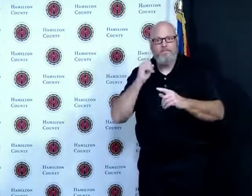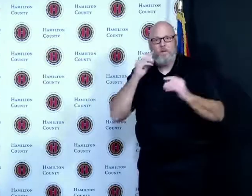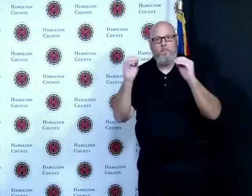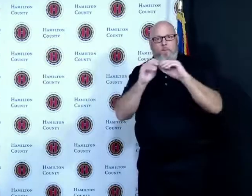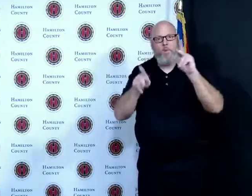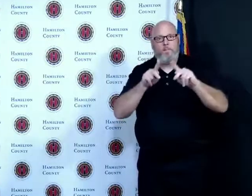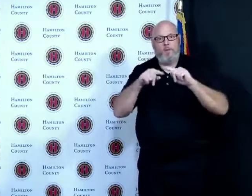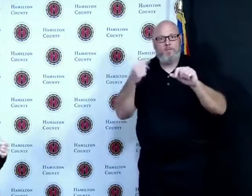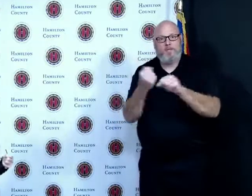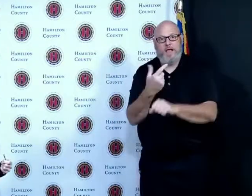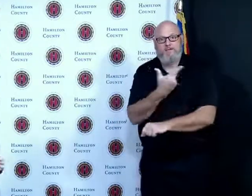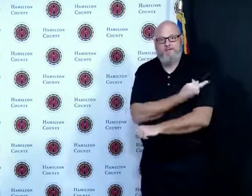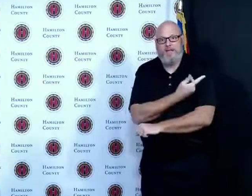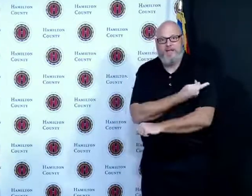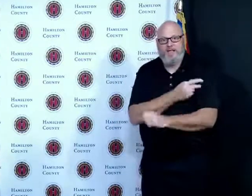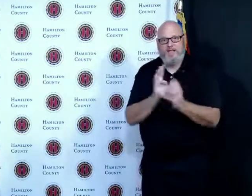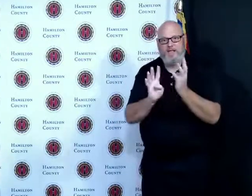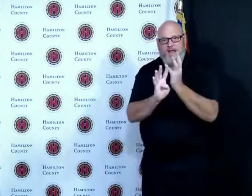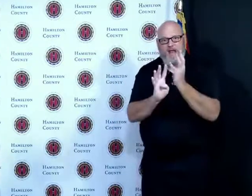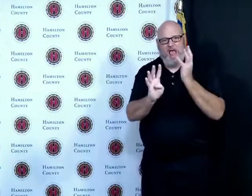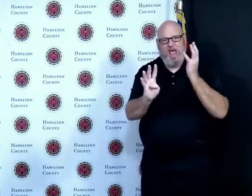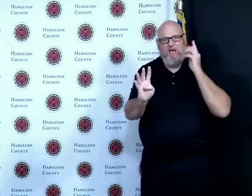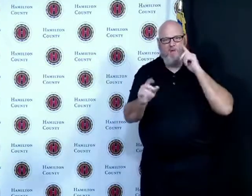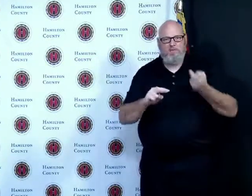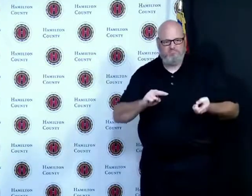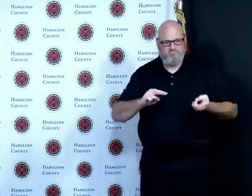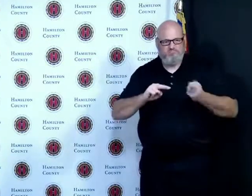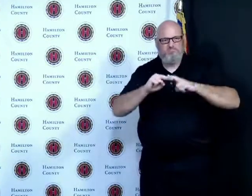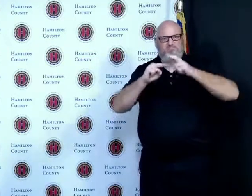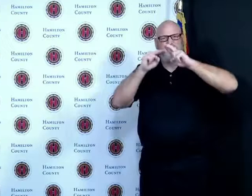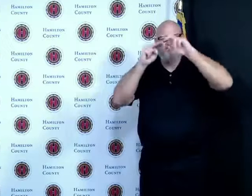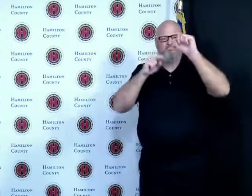done the same I know the Health Commissioner has done the same I've done the same and said look